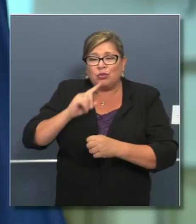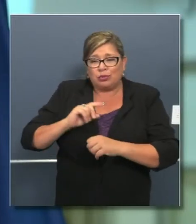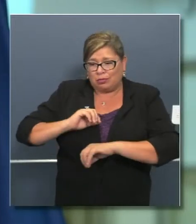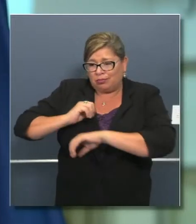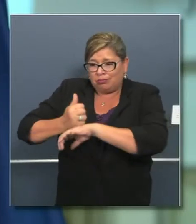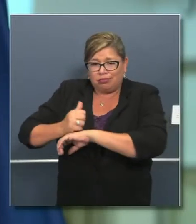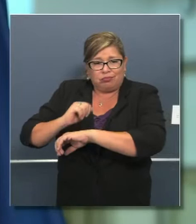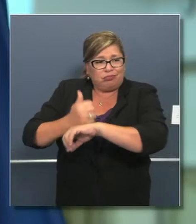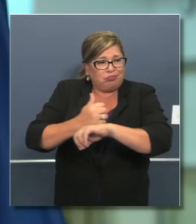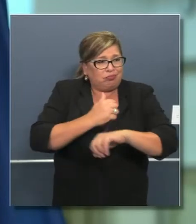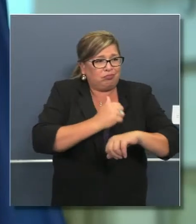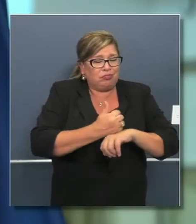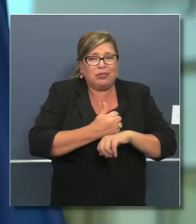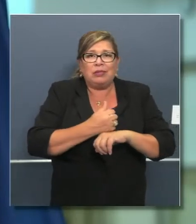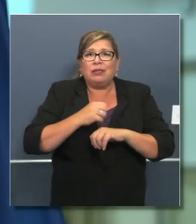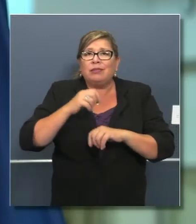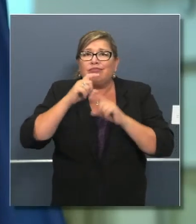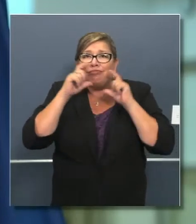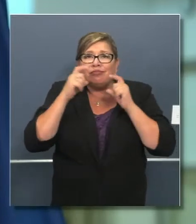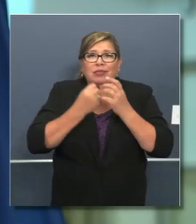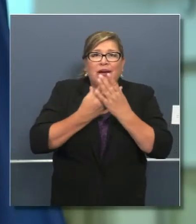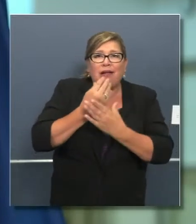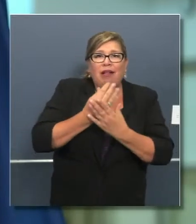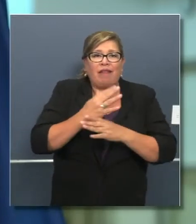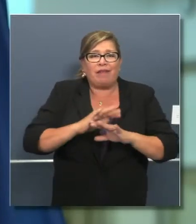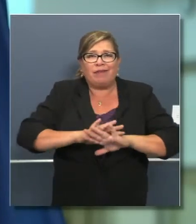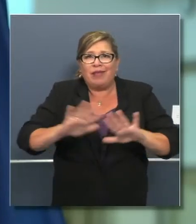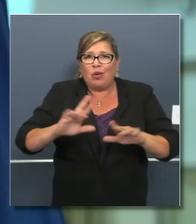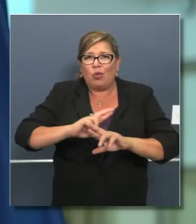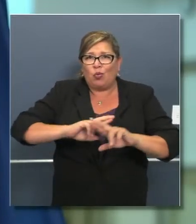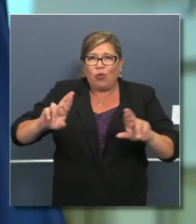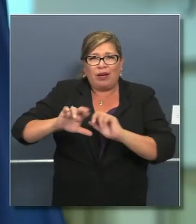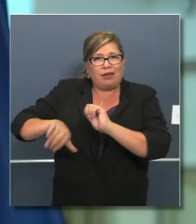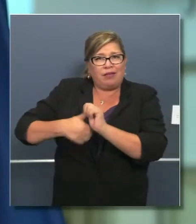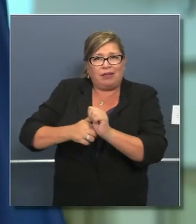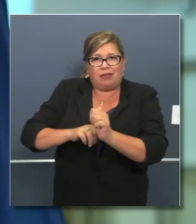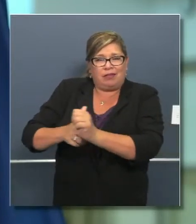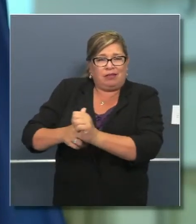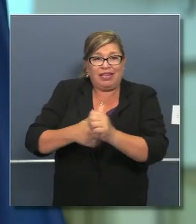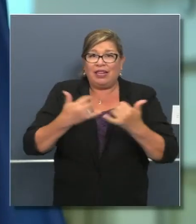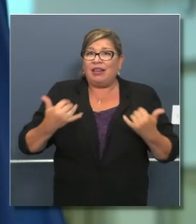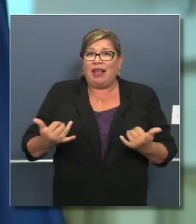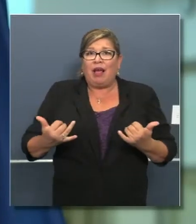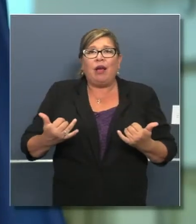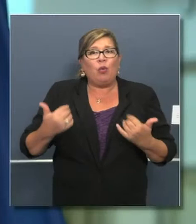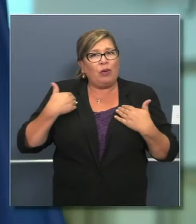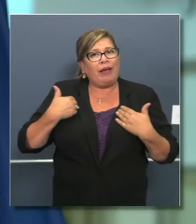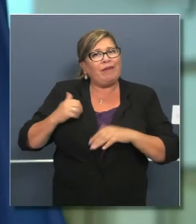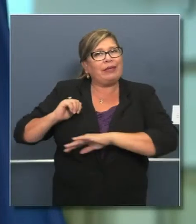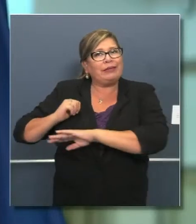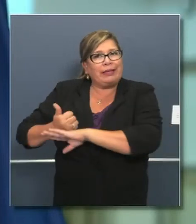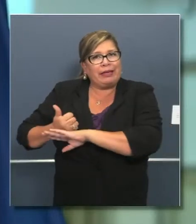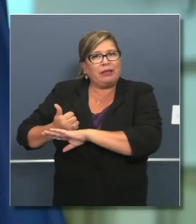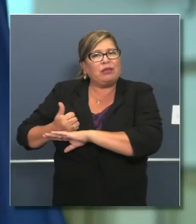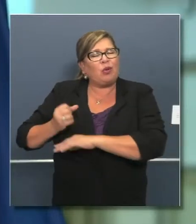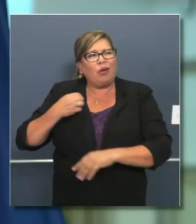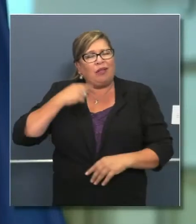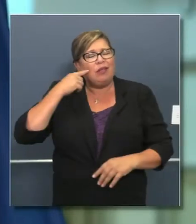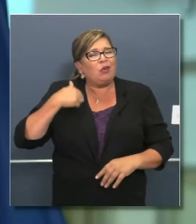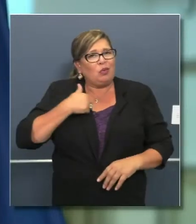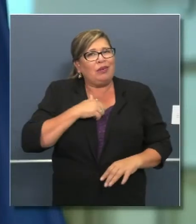support for protective gear all of that is in place and in play and so I think we did it wait